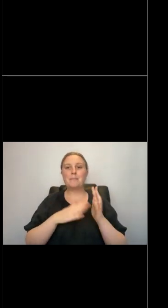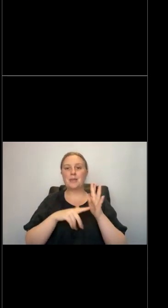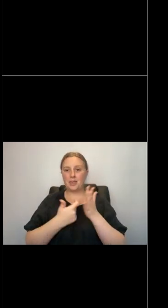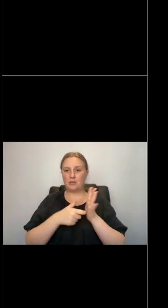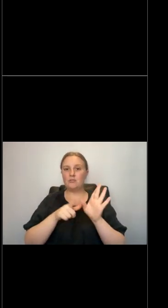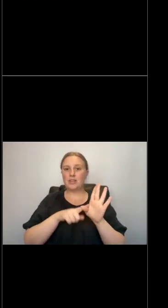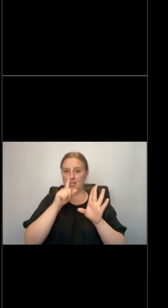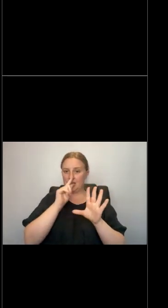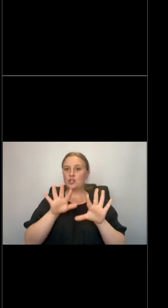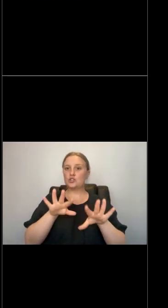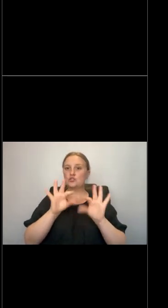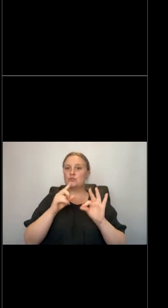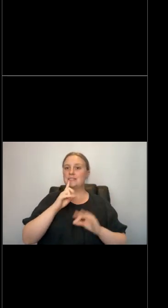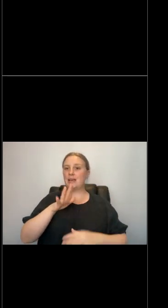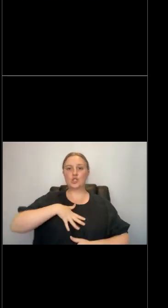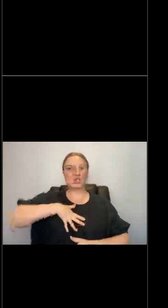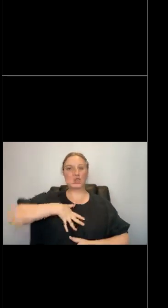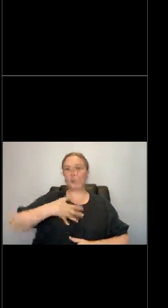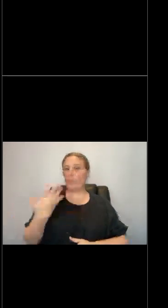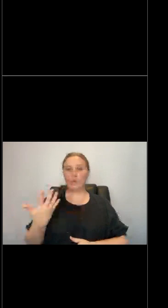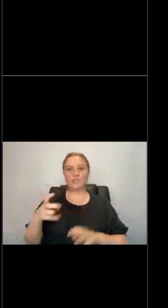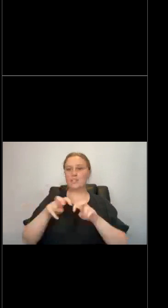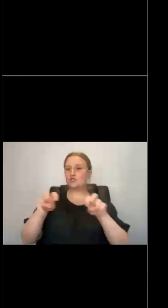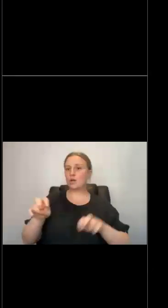by the tribunal appointed lawyer, so if you don't want